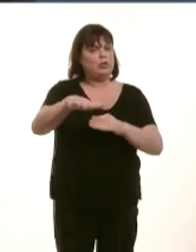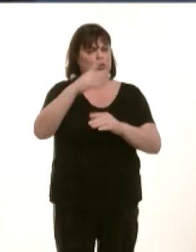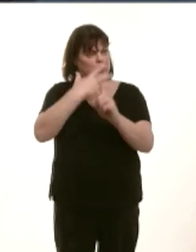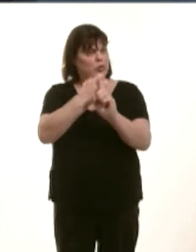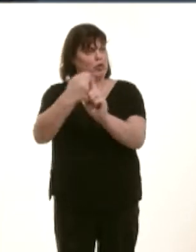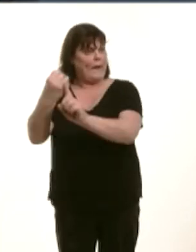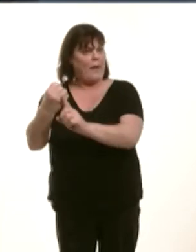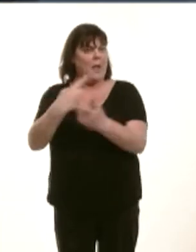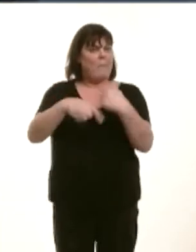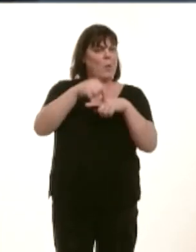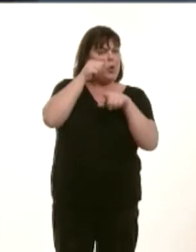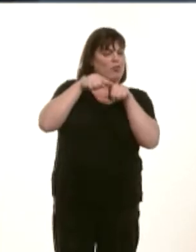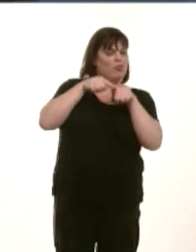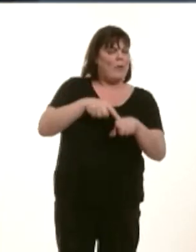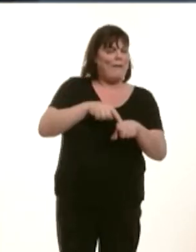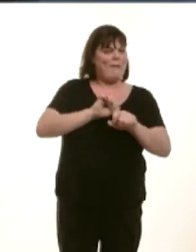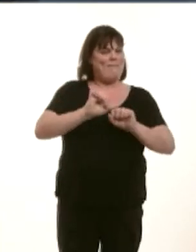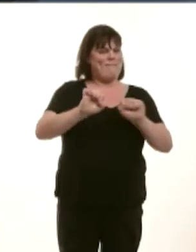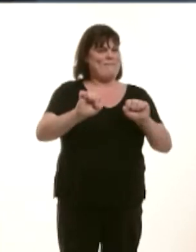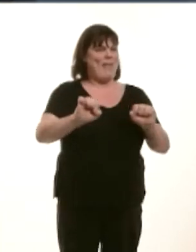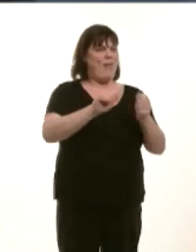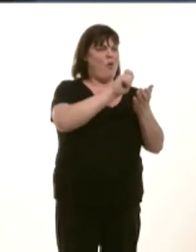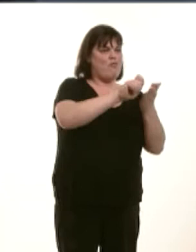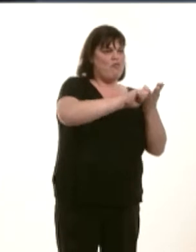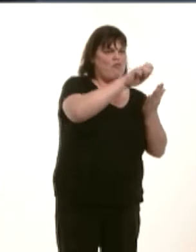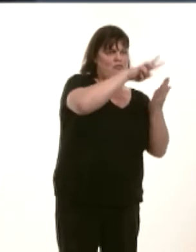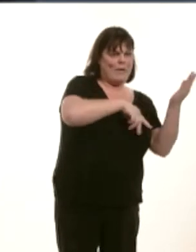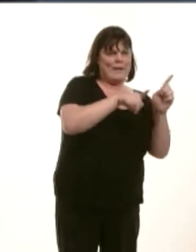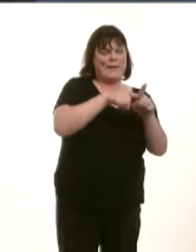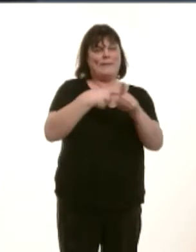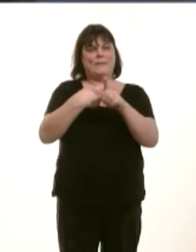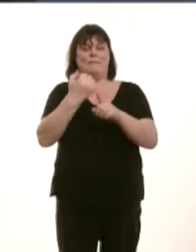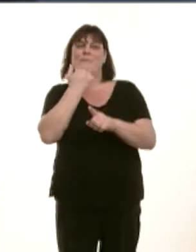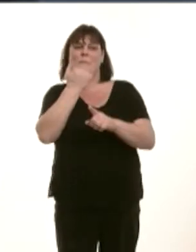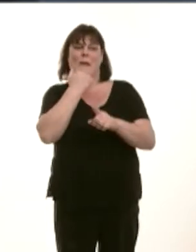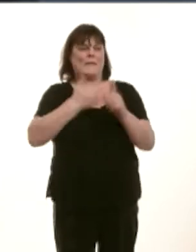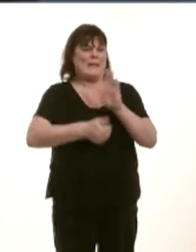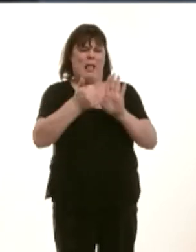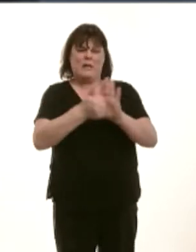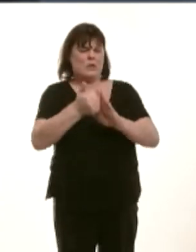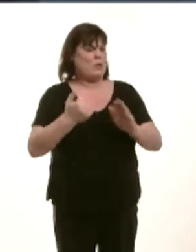of pupilsí literacy skills remains ëunder-developed in most schoolsí. Now, Welsh Liberal Democrats